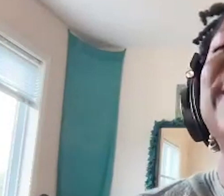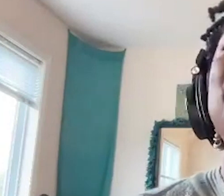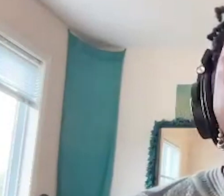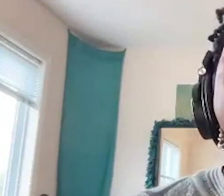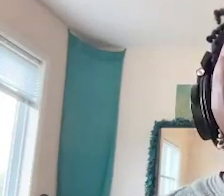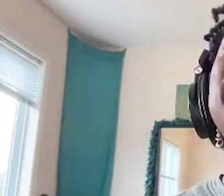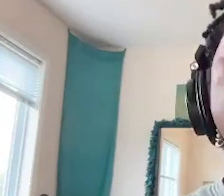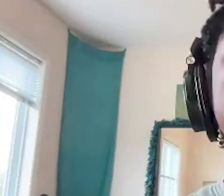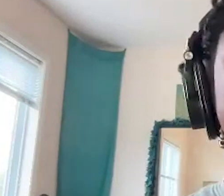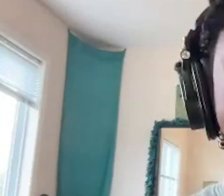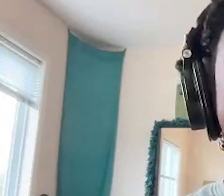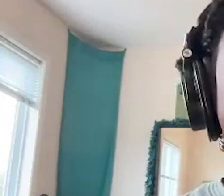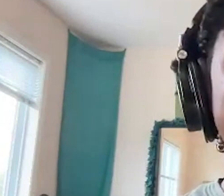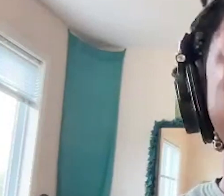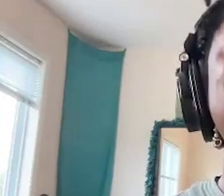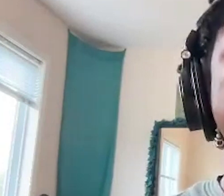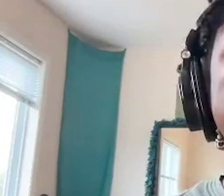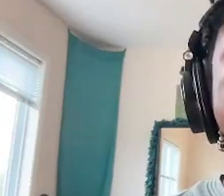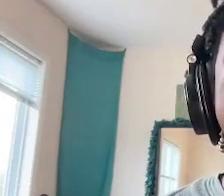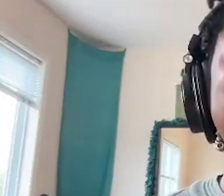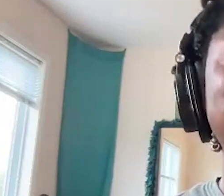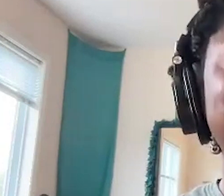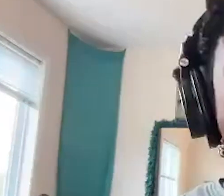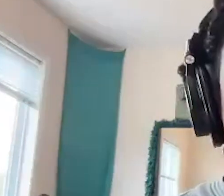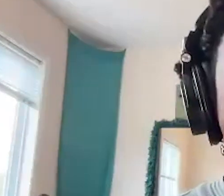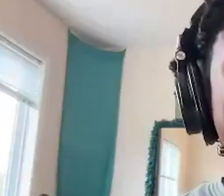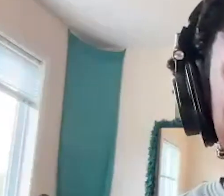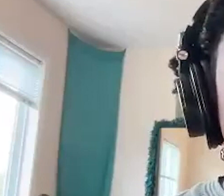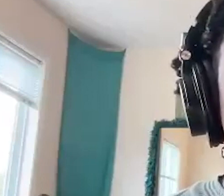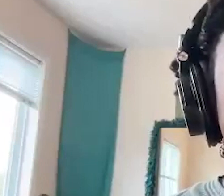for me) it's about moving in motion, motion within and without,